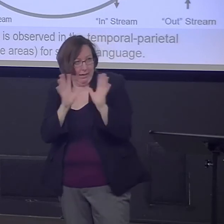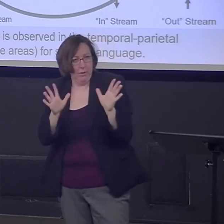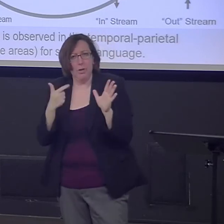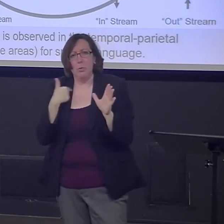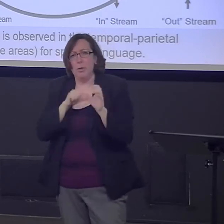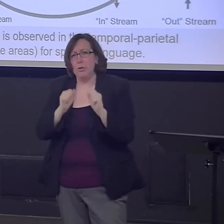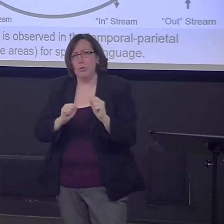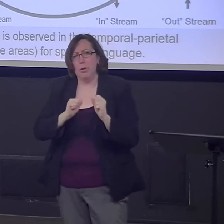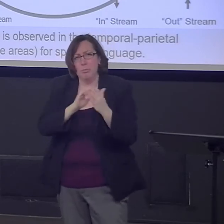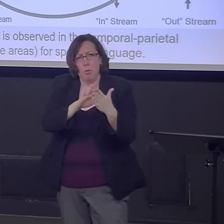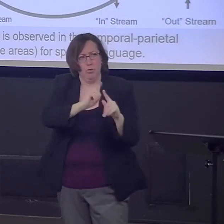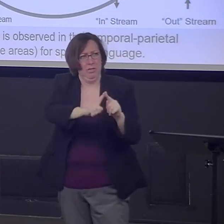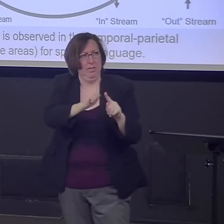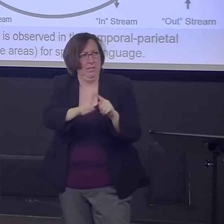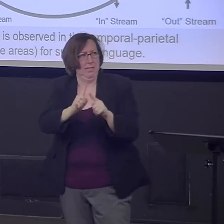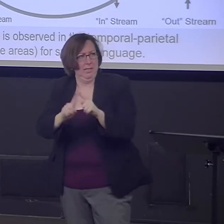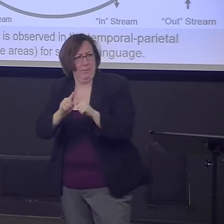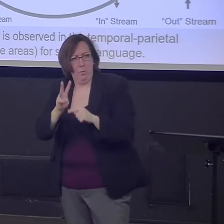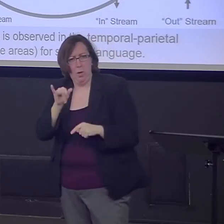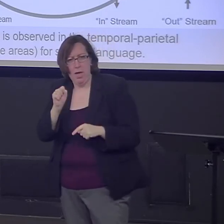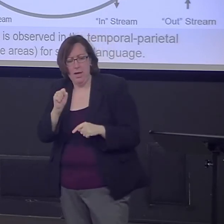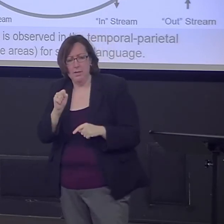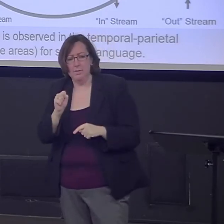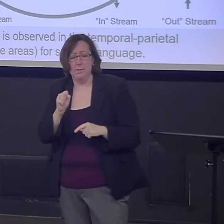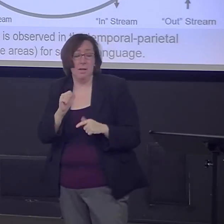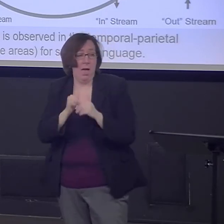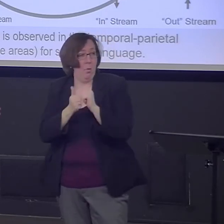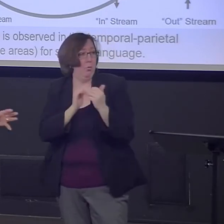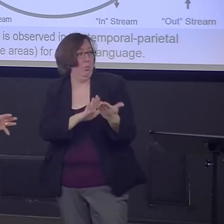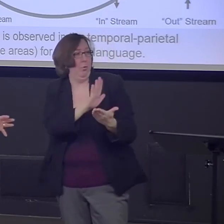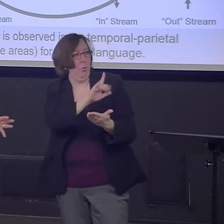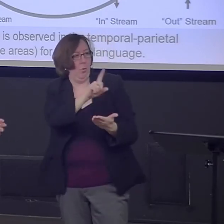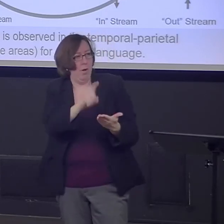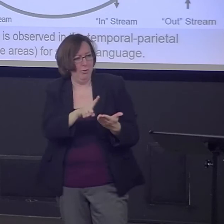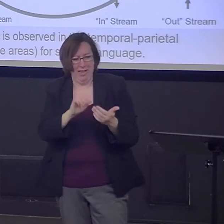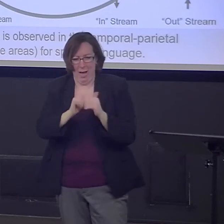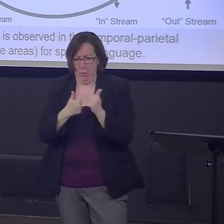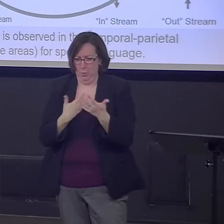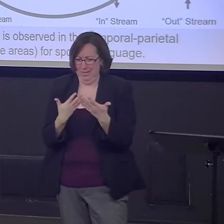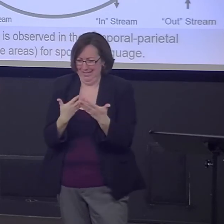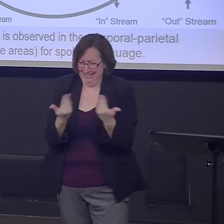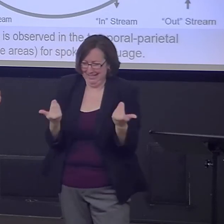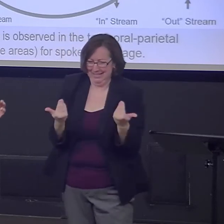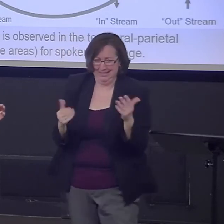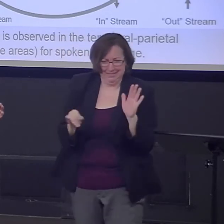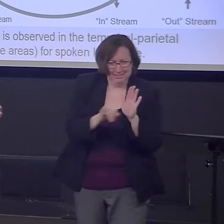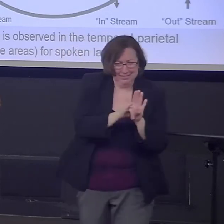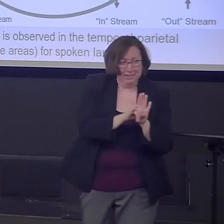in order to address your question of separating out what is twoness